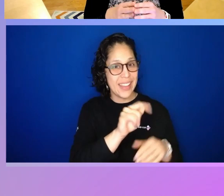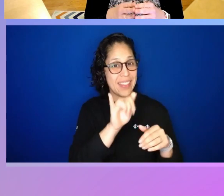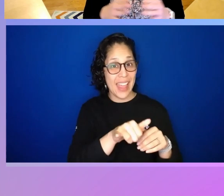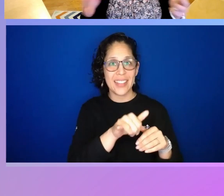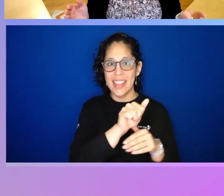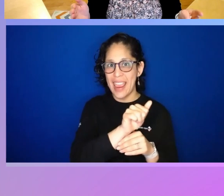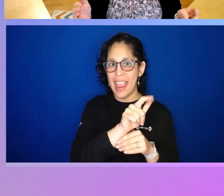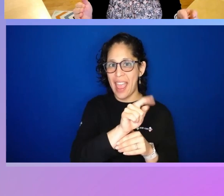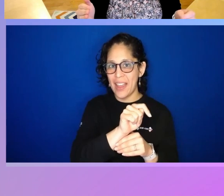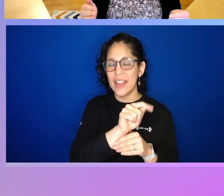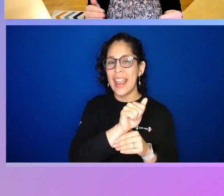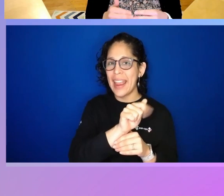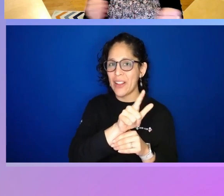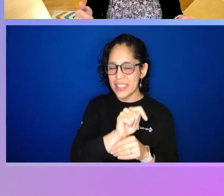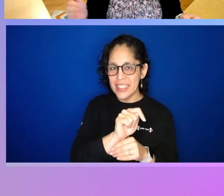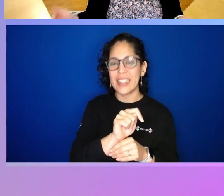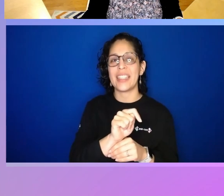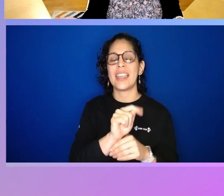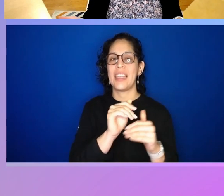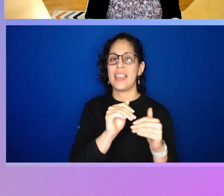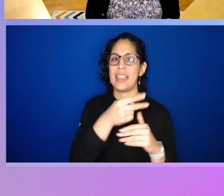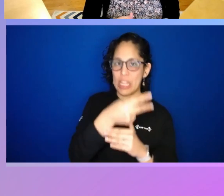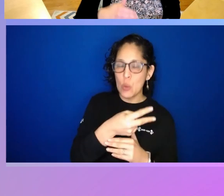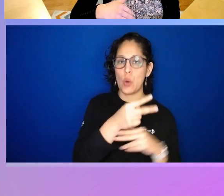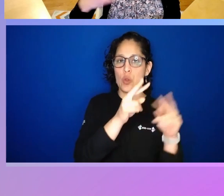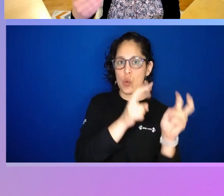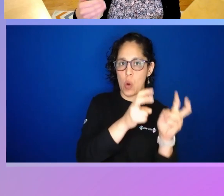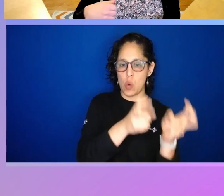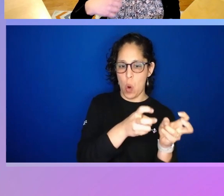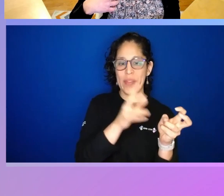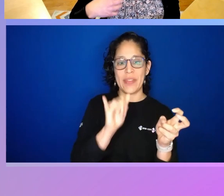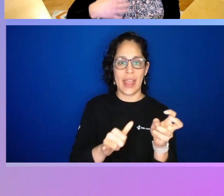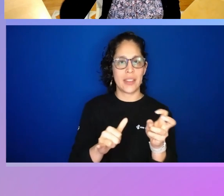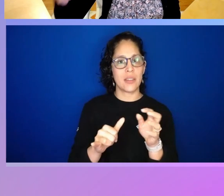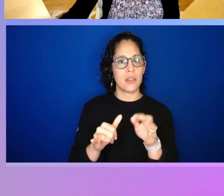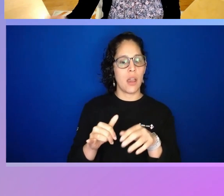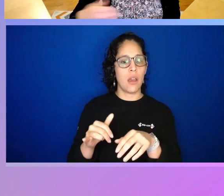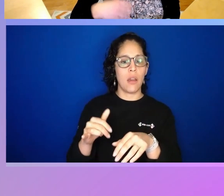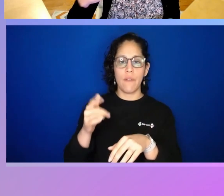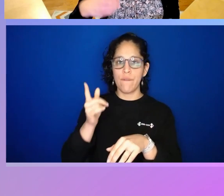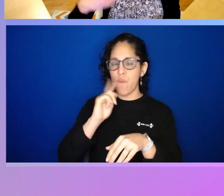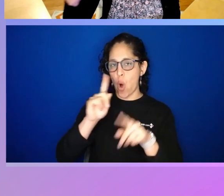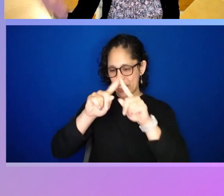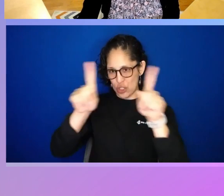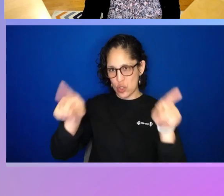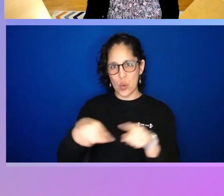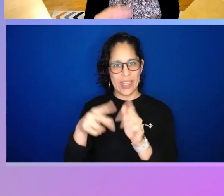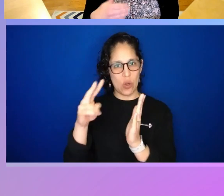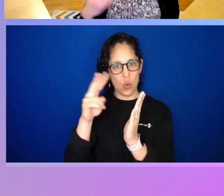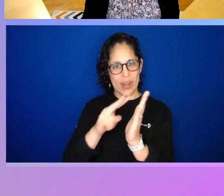it's an actual tab type button stop information. We're having that skip to main content, or if you use screen readers it will say skip to